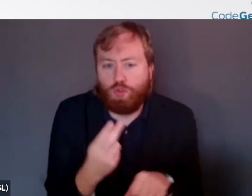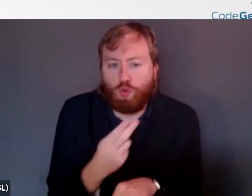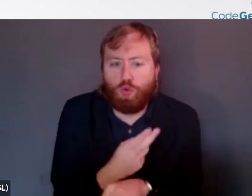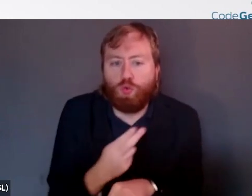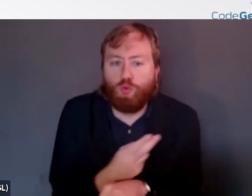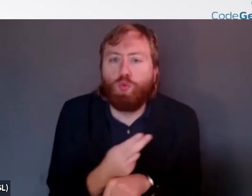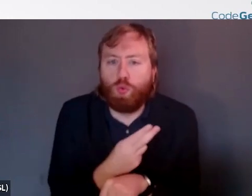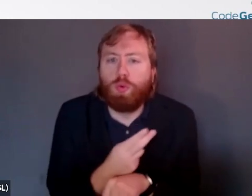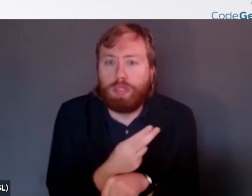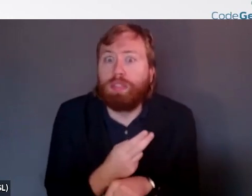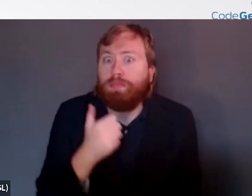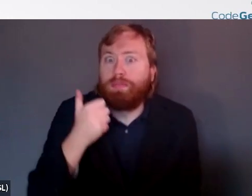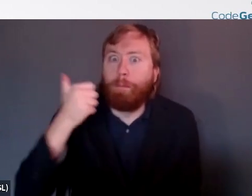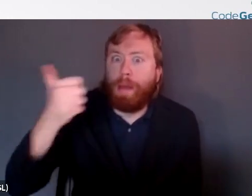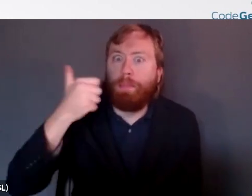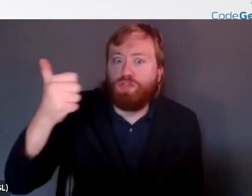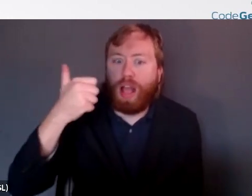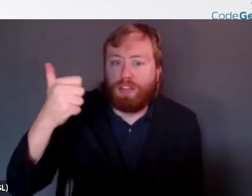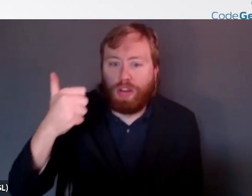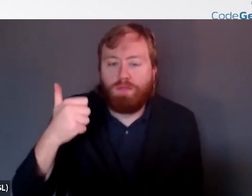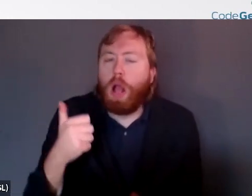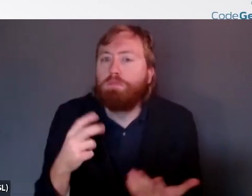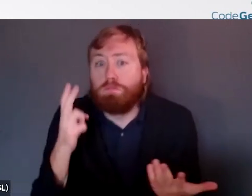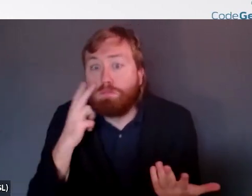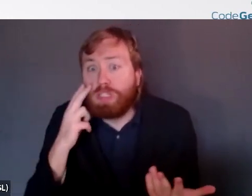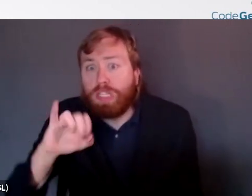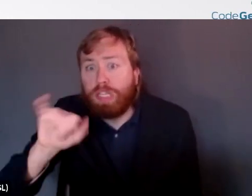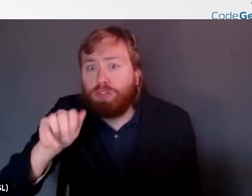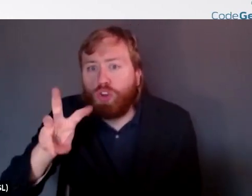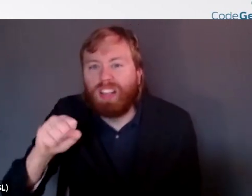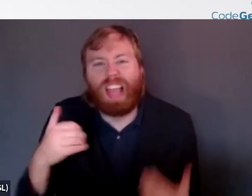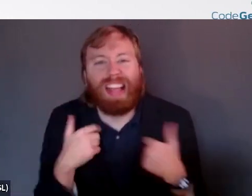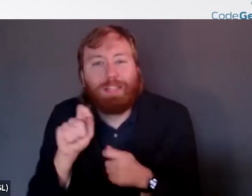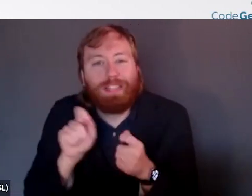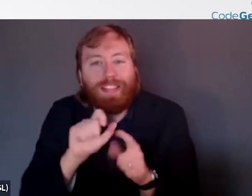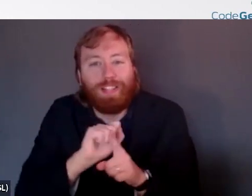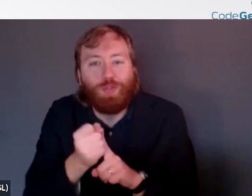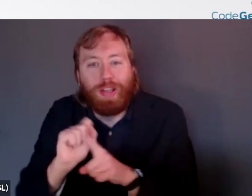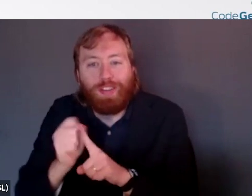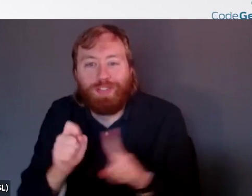We wrote up specific scenarios to be tested, and we hired an outside agency, Equalize Digital,